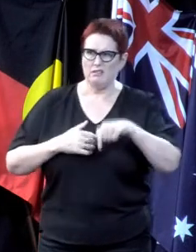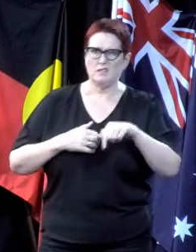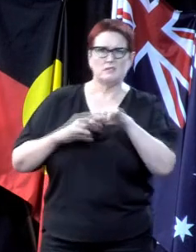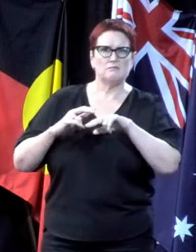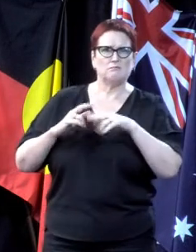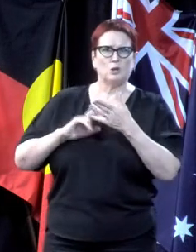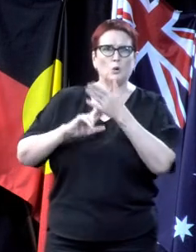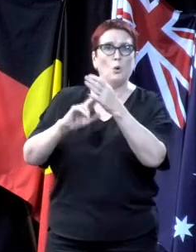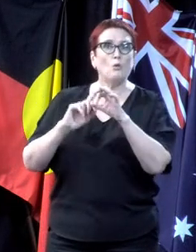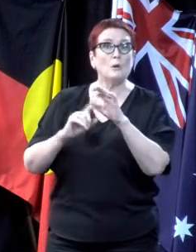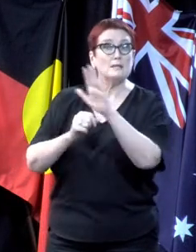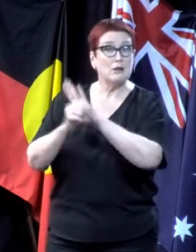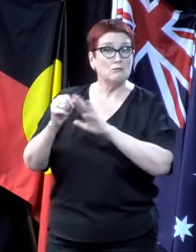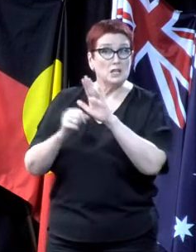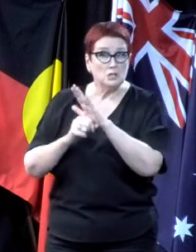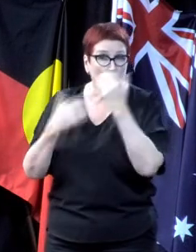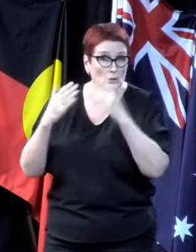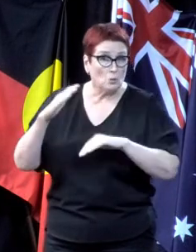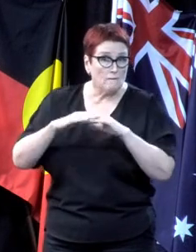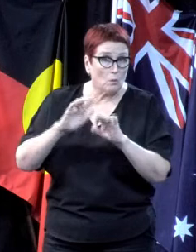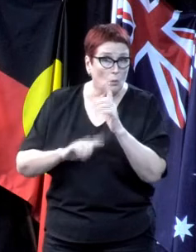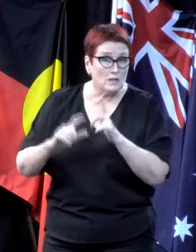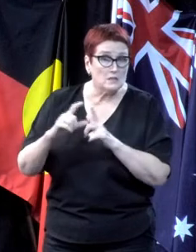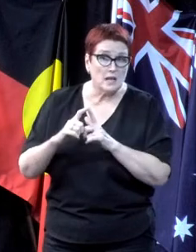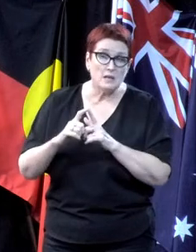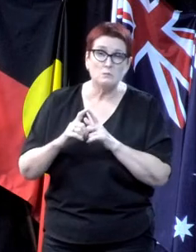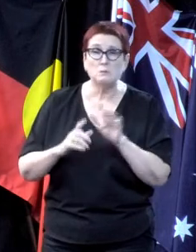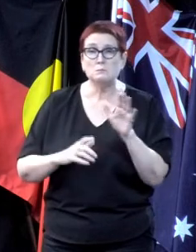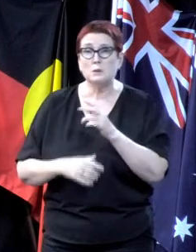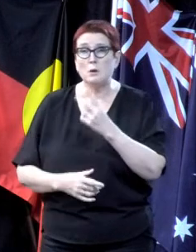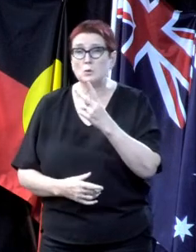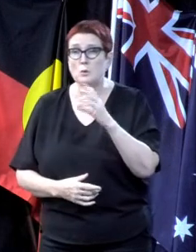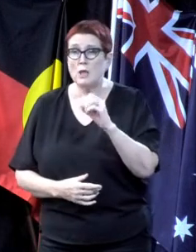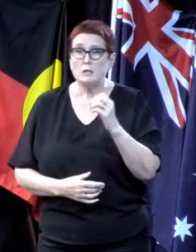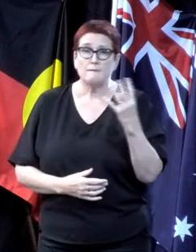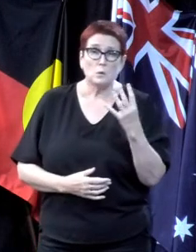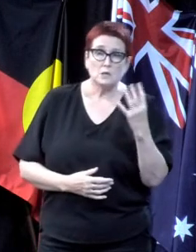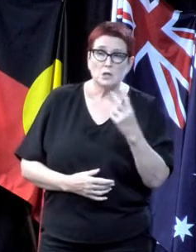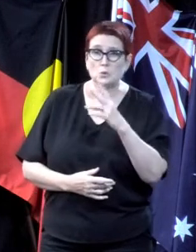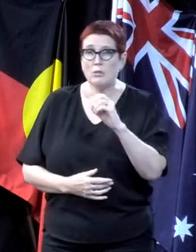but around the 2014/2015 time, we were doing work with Lyn Sharratt, and she